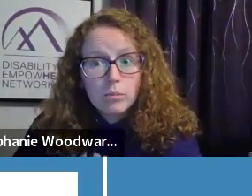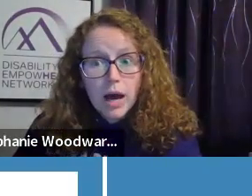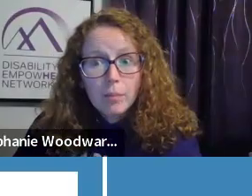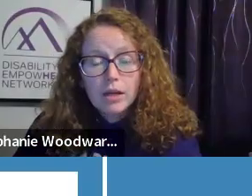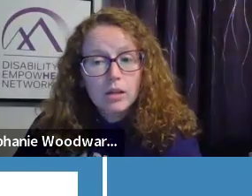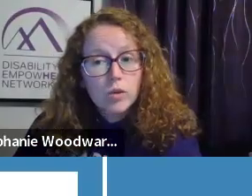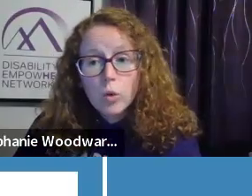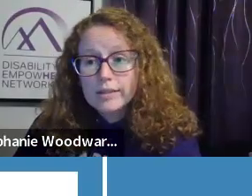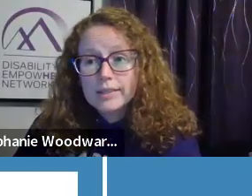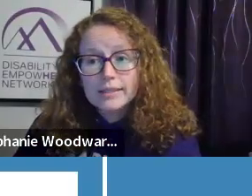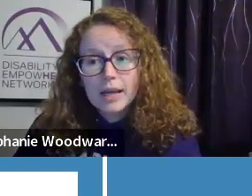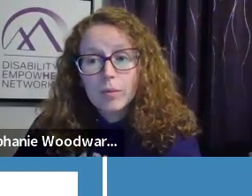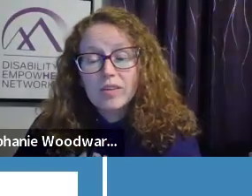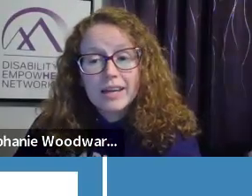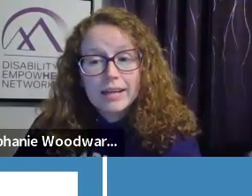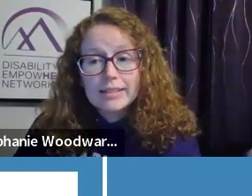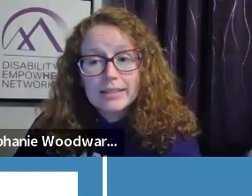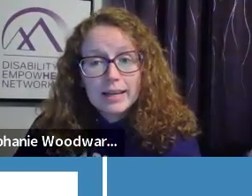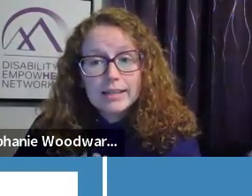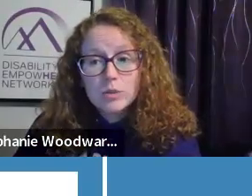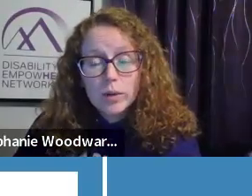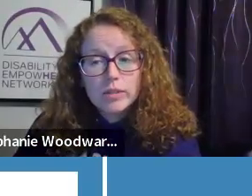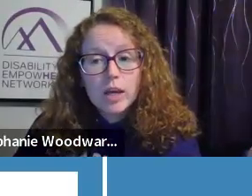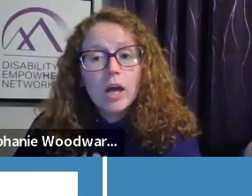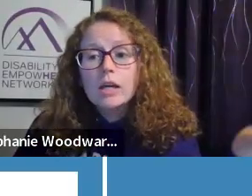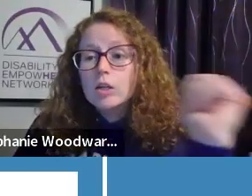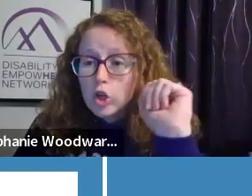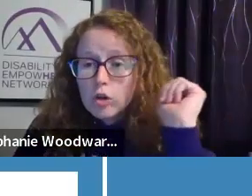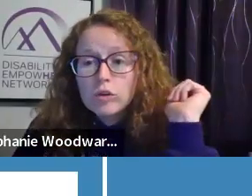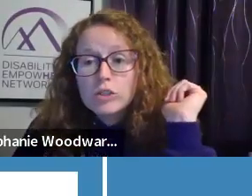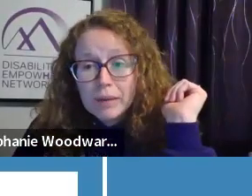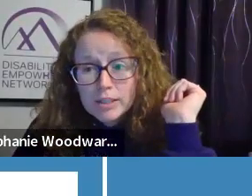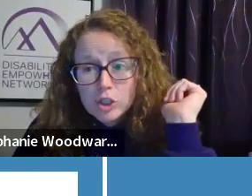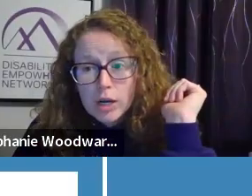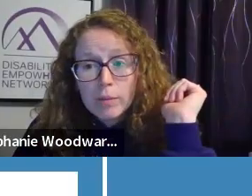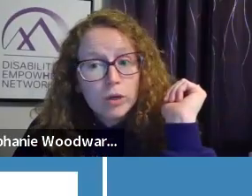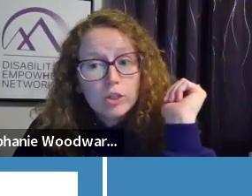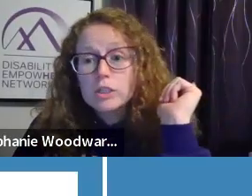the application to the ADA when it comes to websites. Why? In 1990,